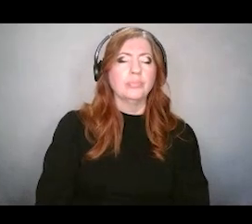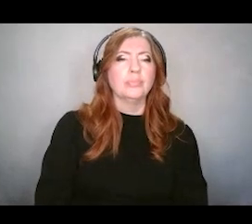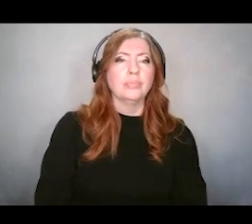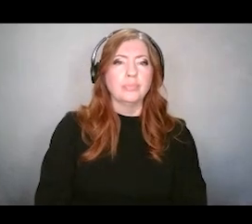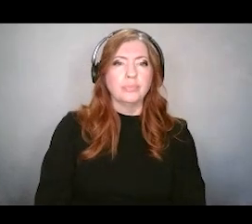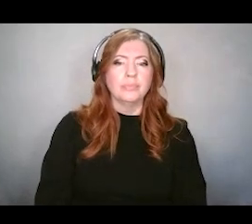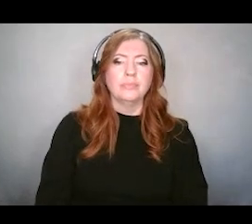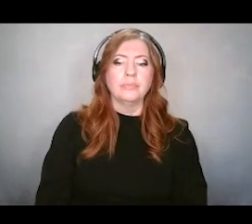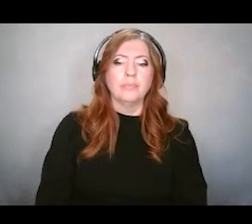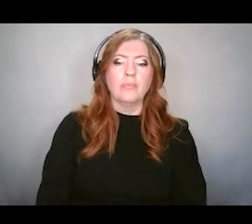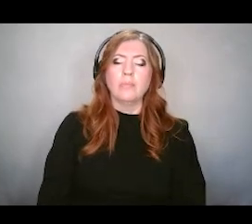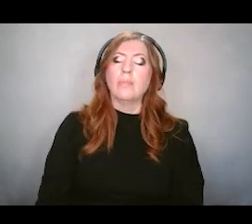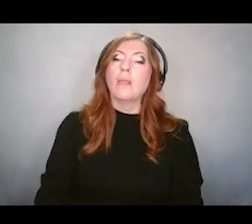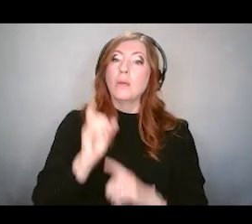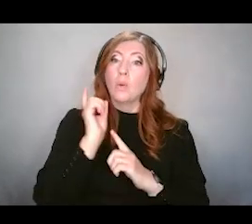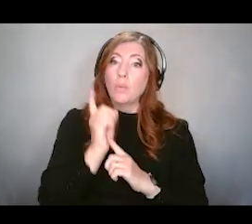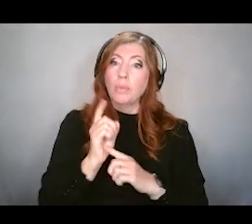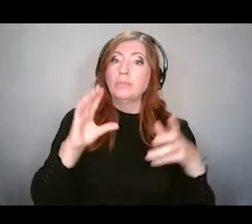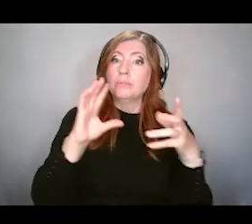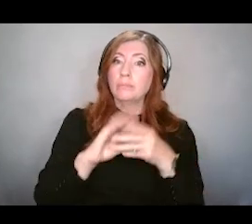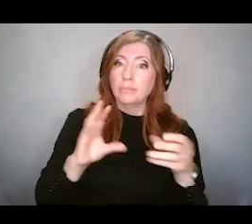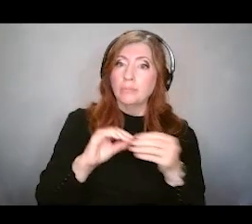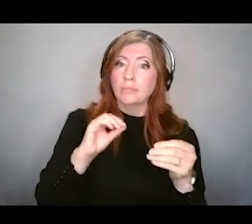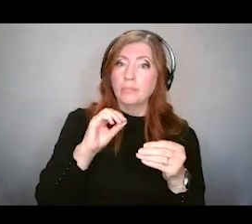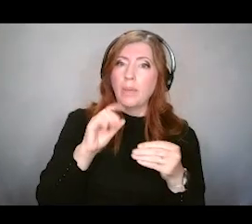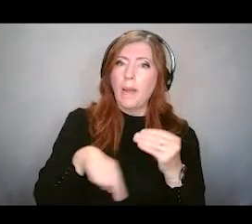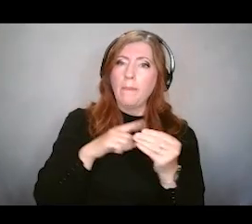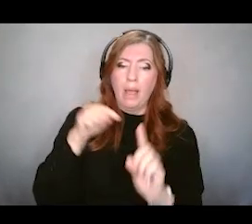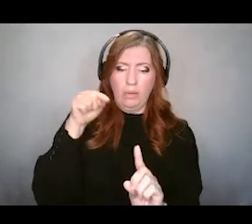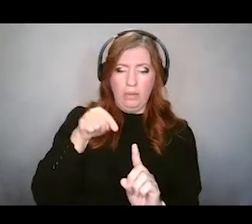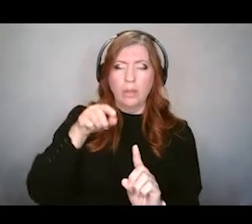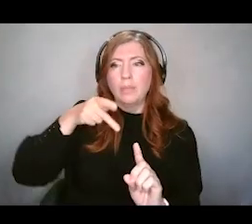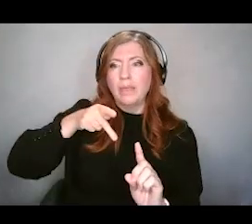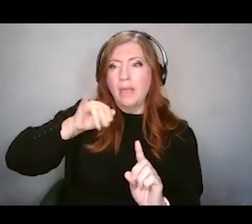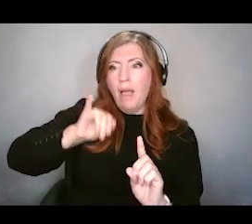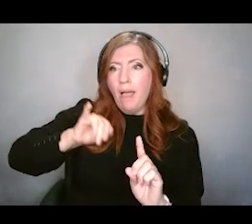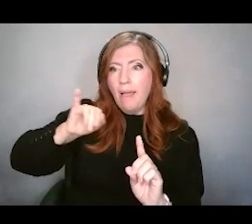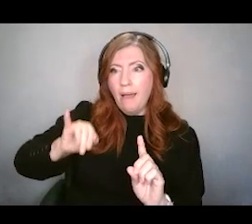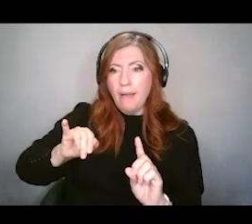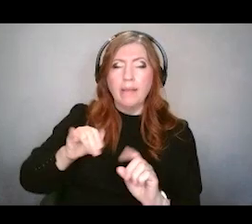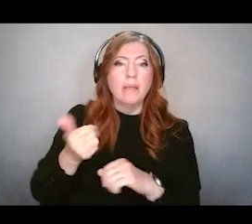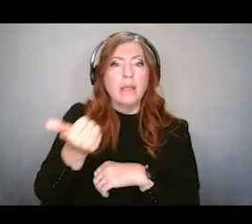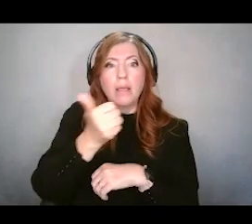Let’s take a moment to talk about PII. This refers to any data that can directly